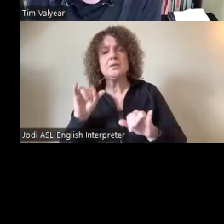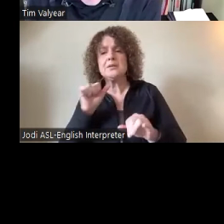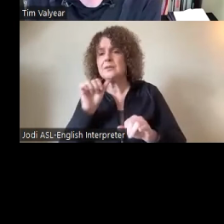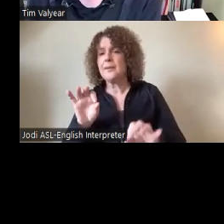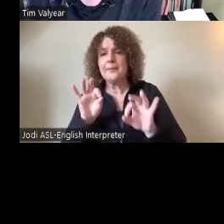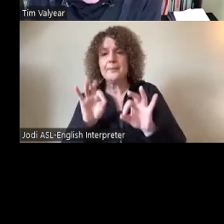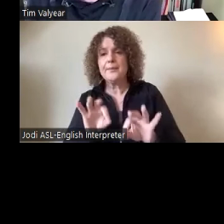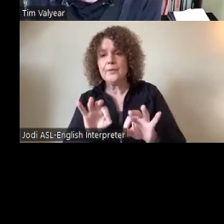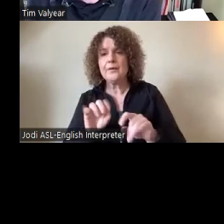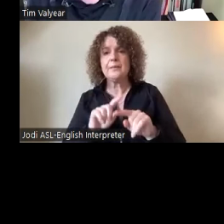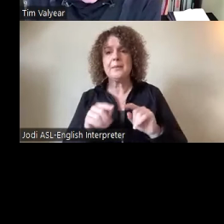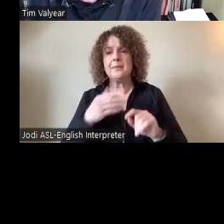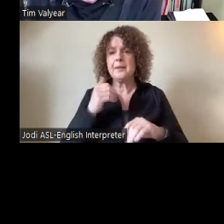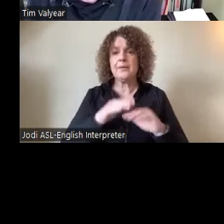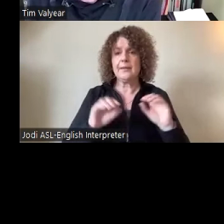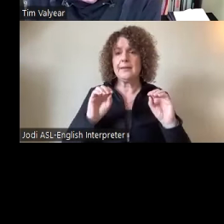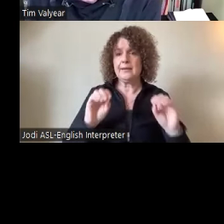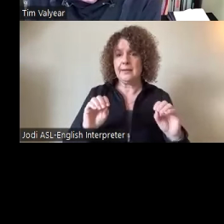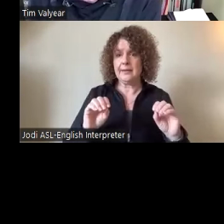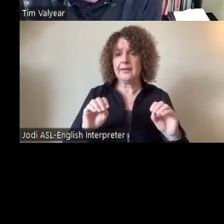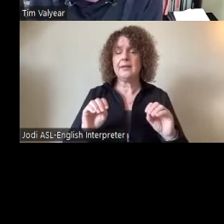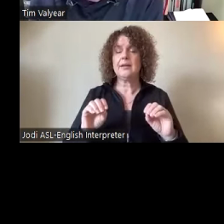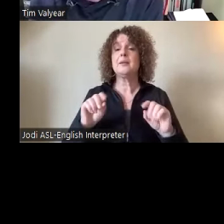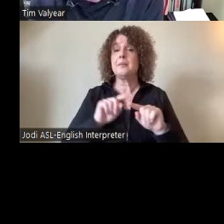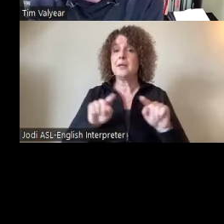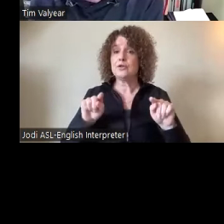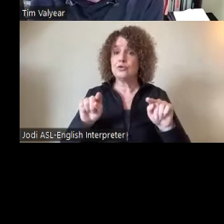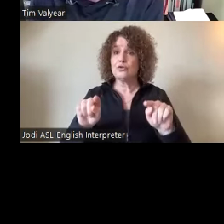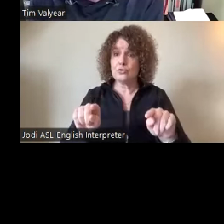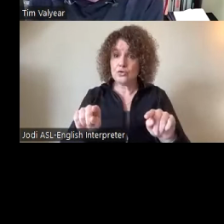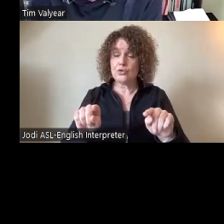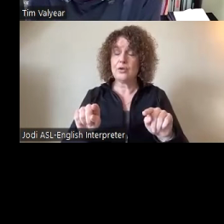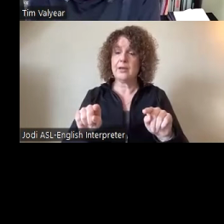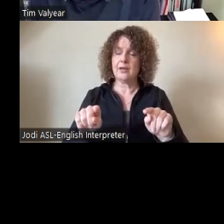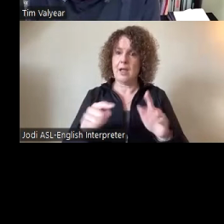if you have COVID, it helps reduce the severity. But I